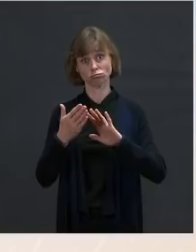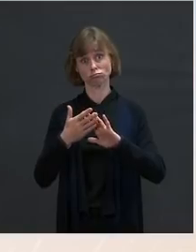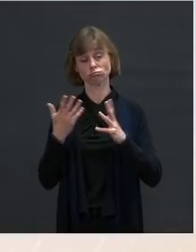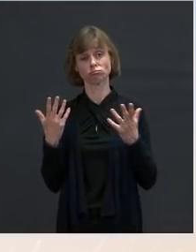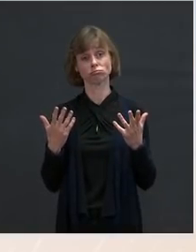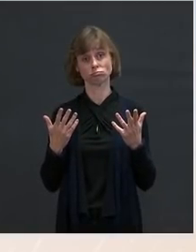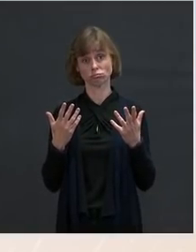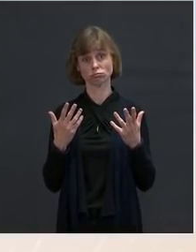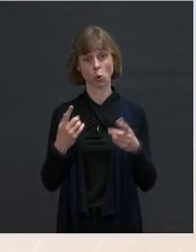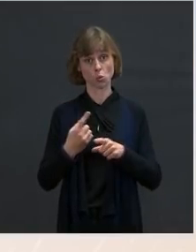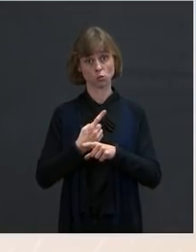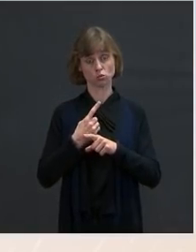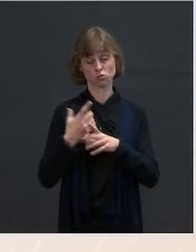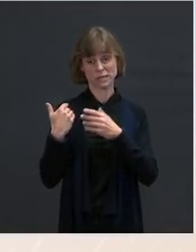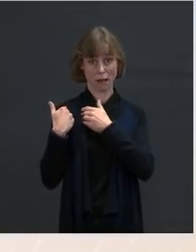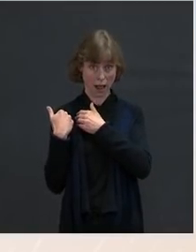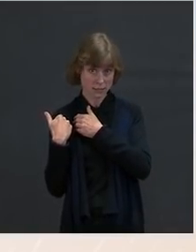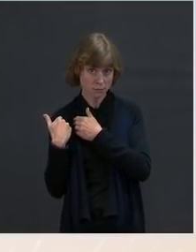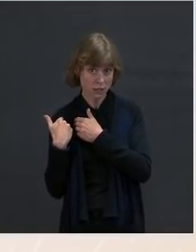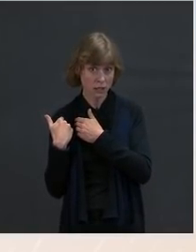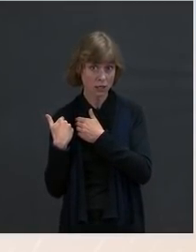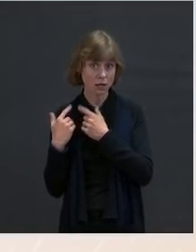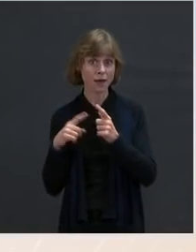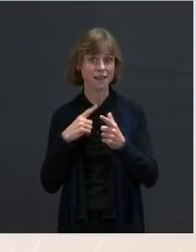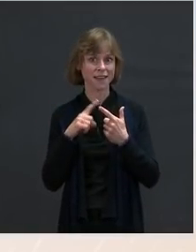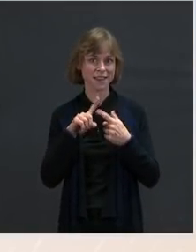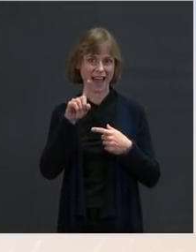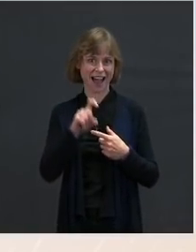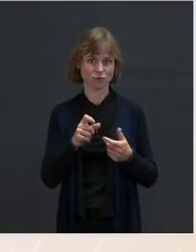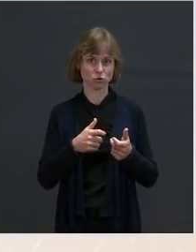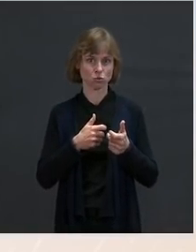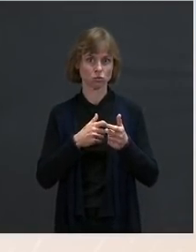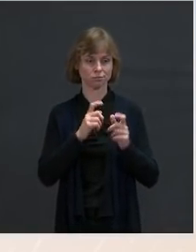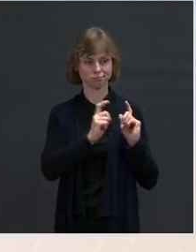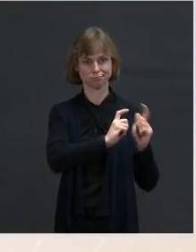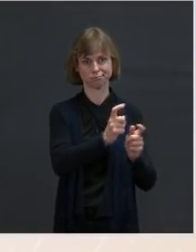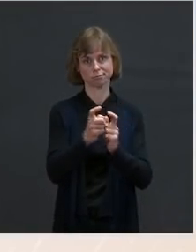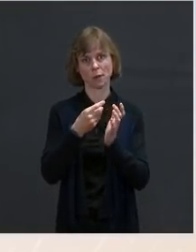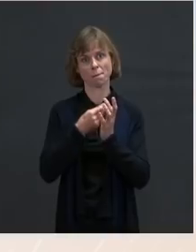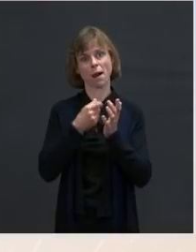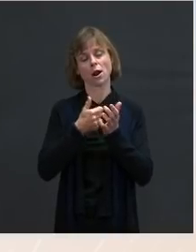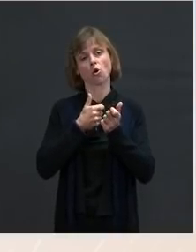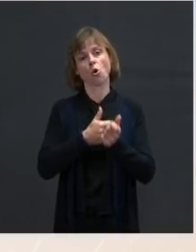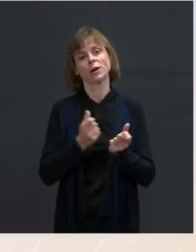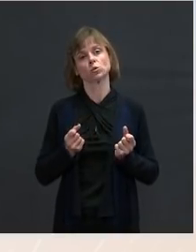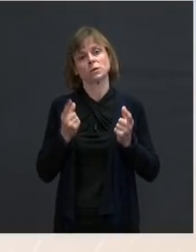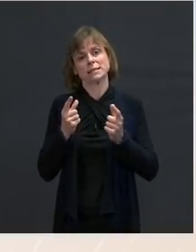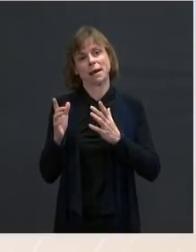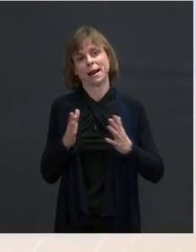they need to obligate funds according to spending plans, rather than exhausting all balances as soon as they're received.